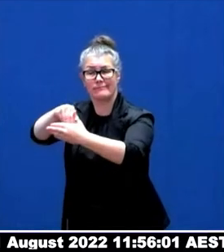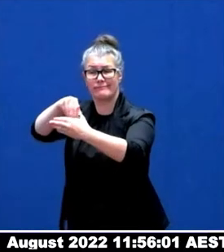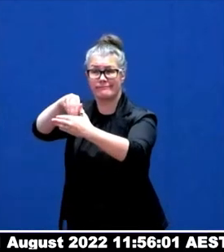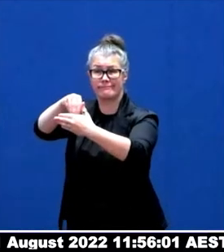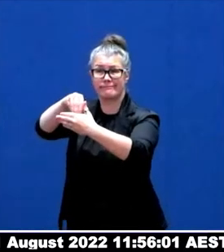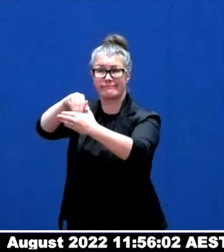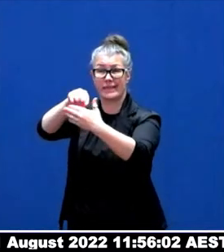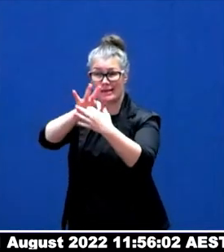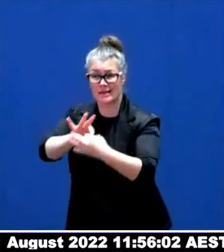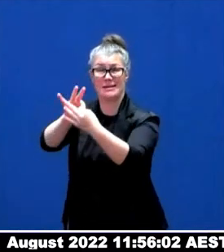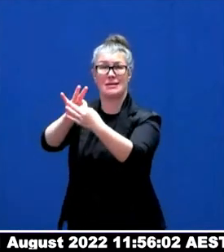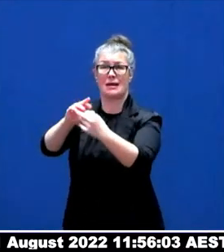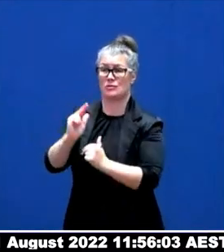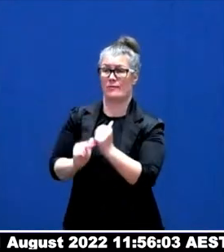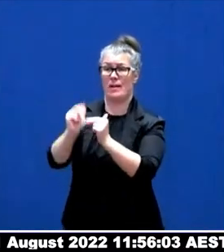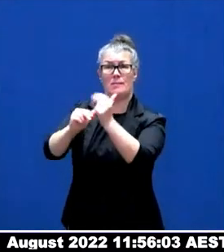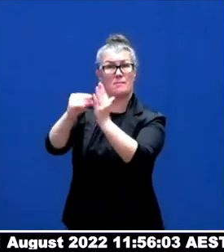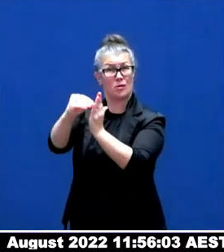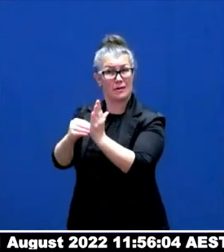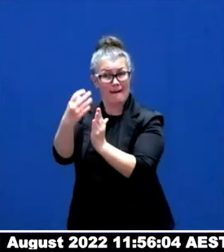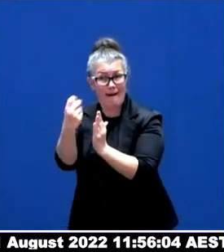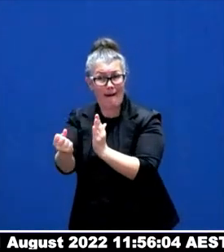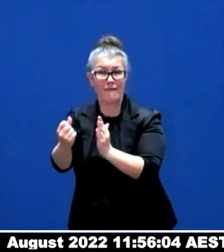applies it to the development of policy or the making of laws?